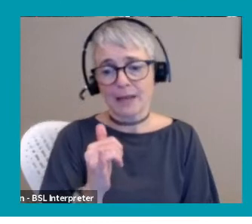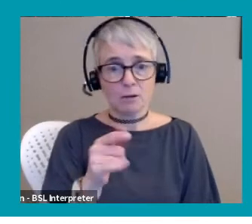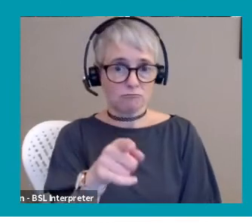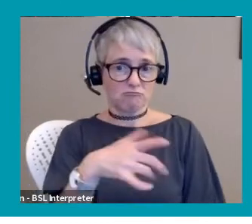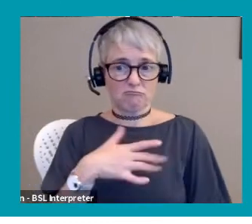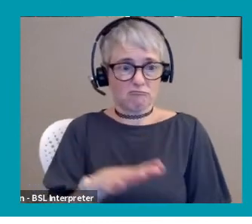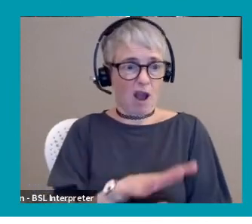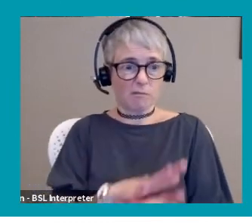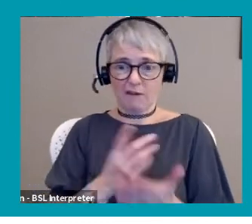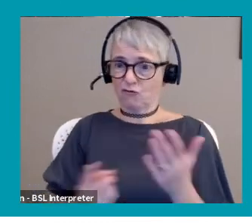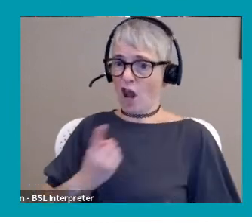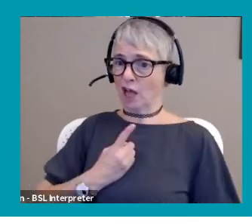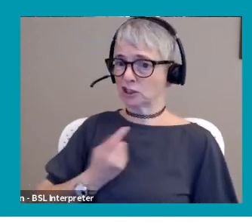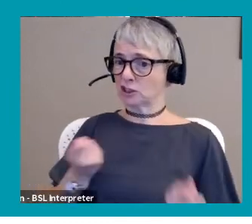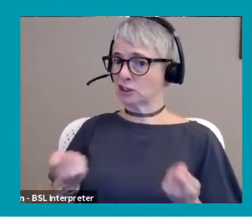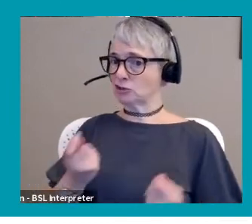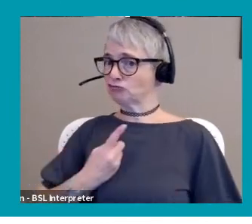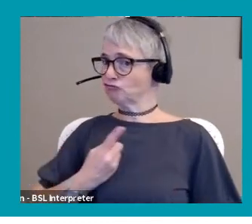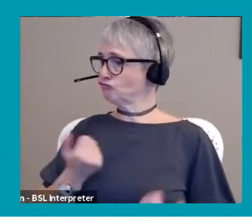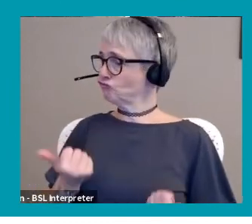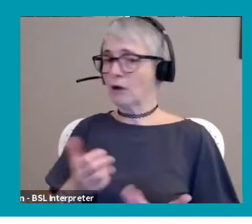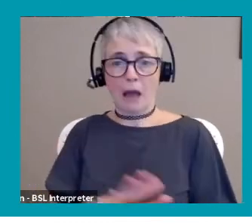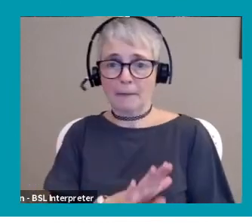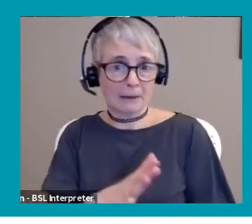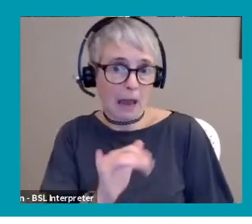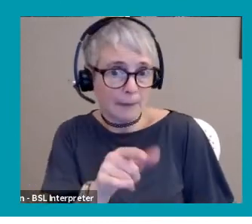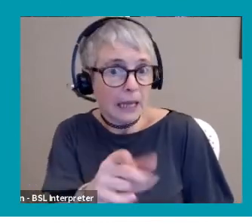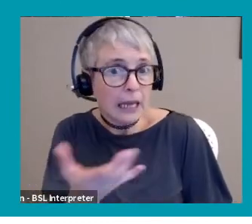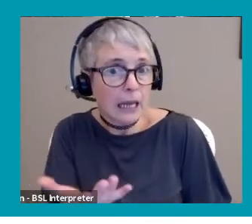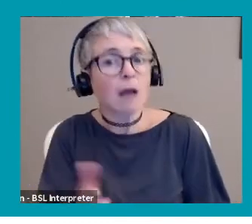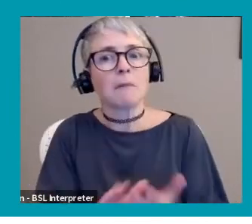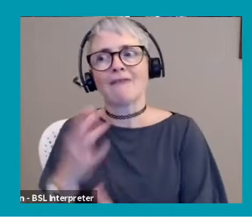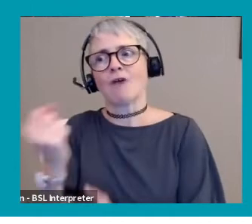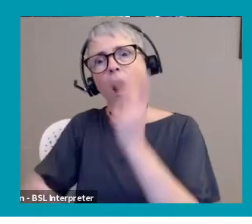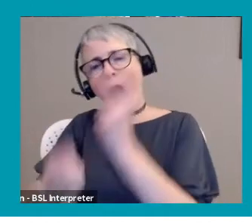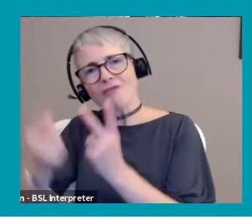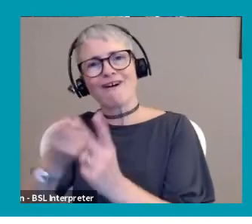There is lots of new innovative sites out there offering opportunities